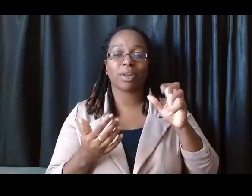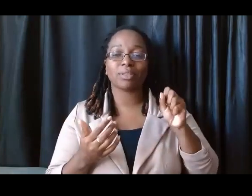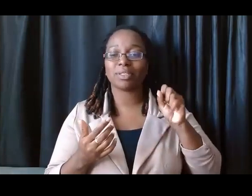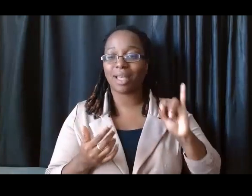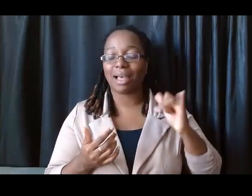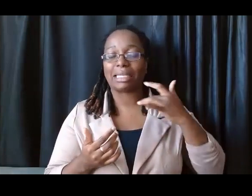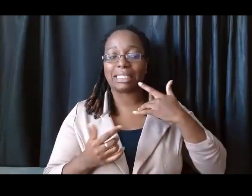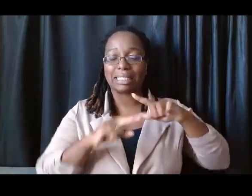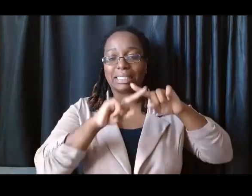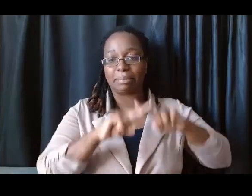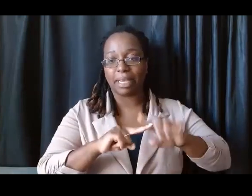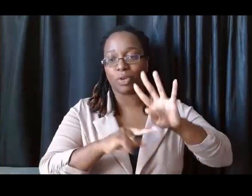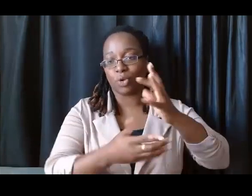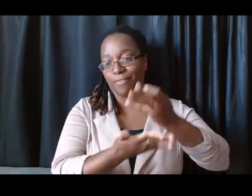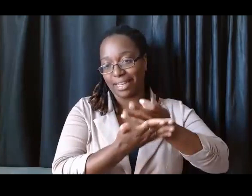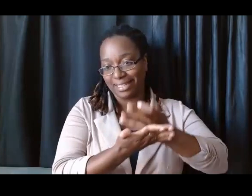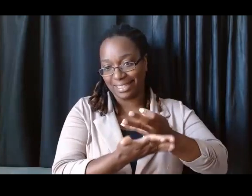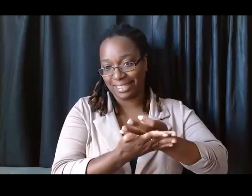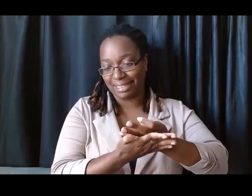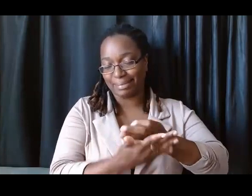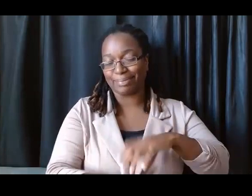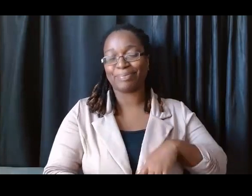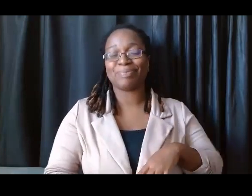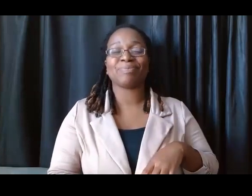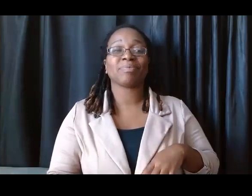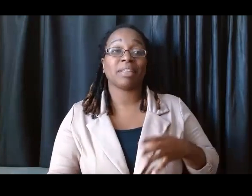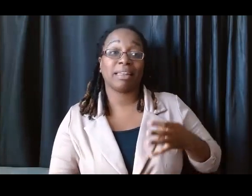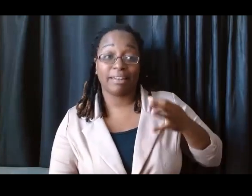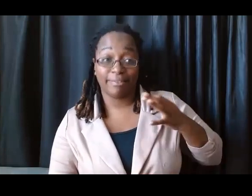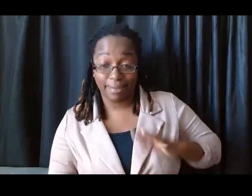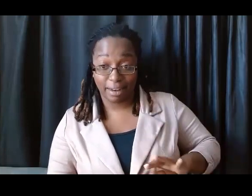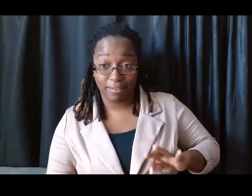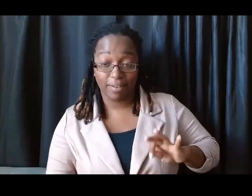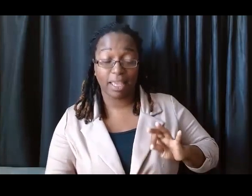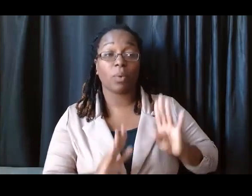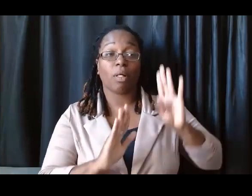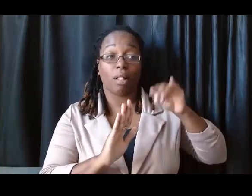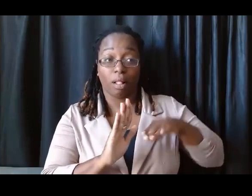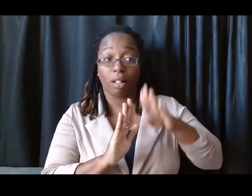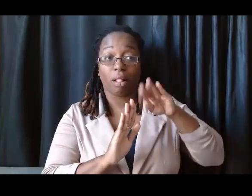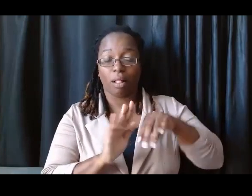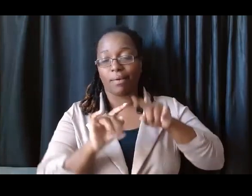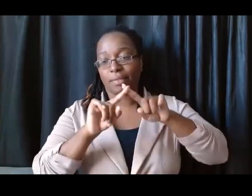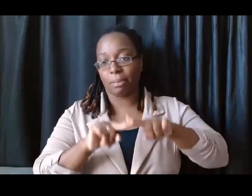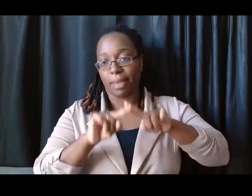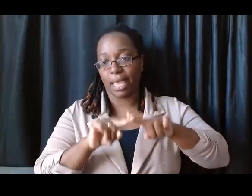benefit. And the benefit will be affected, it will go down if you have other income,